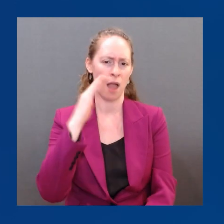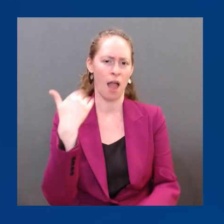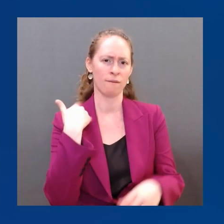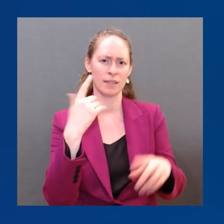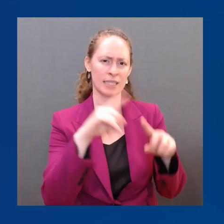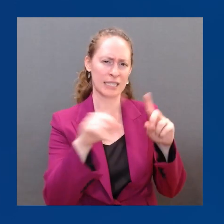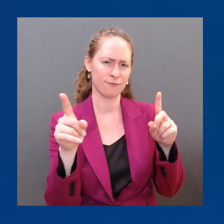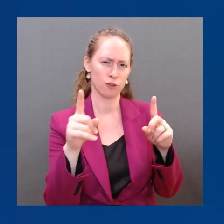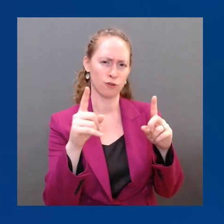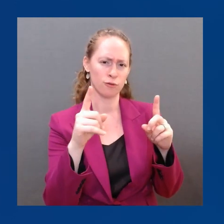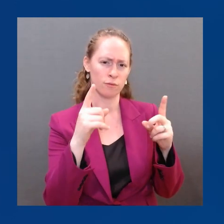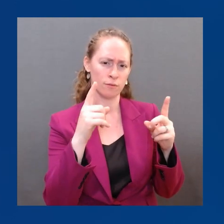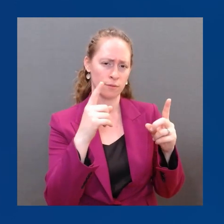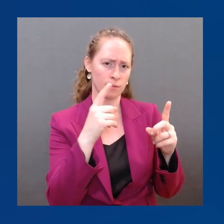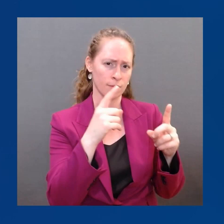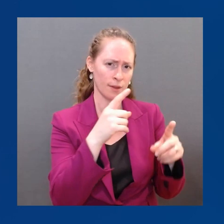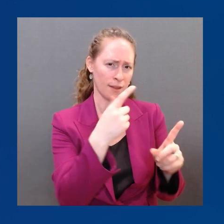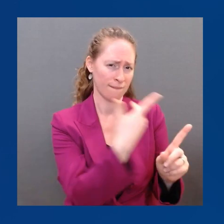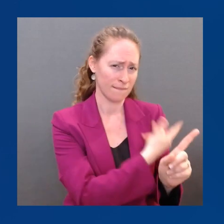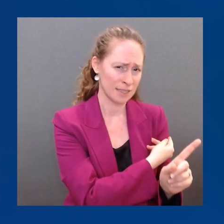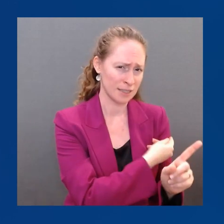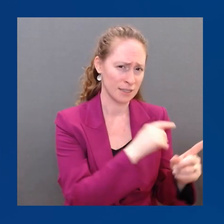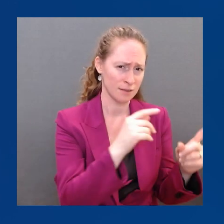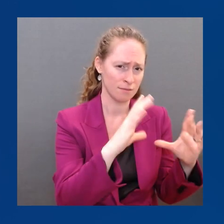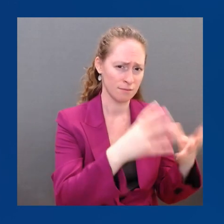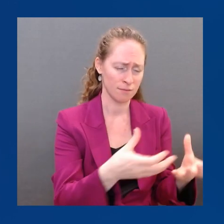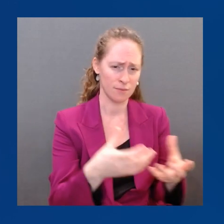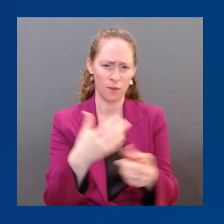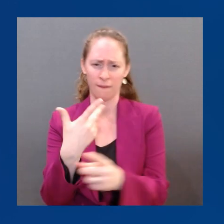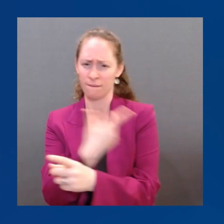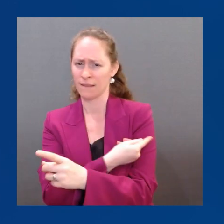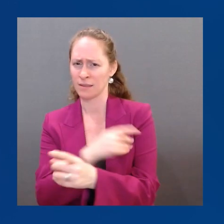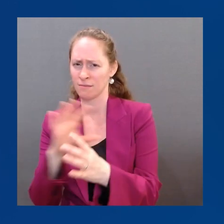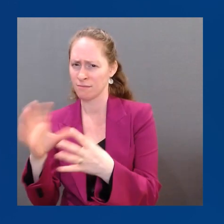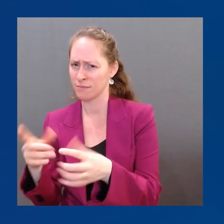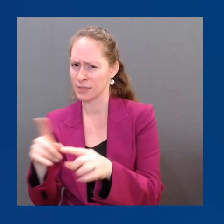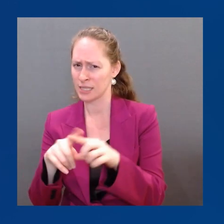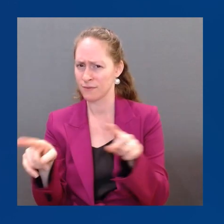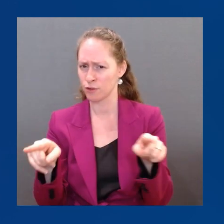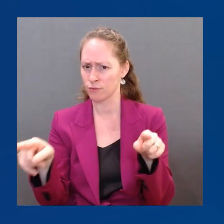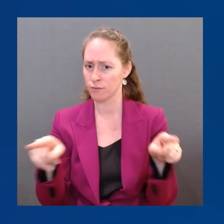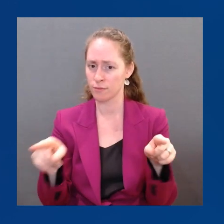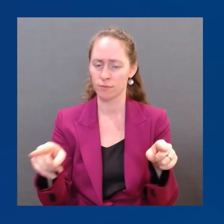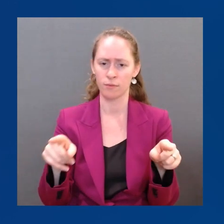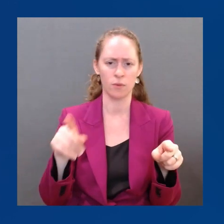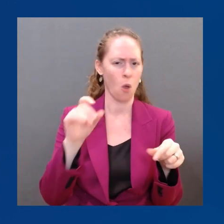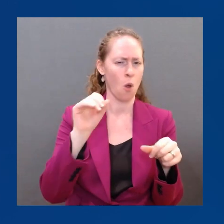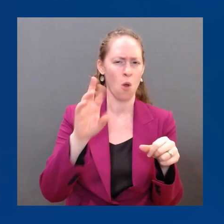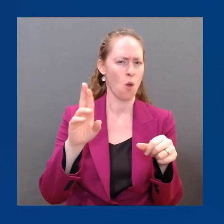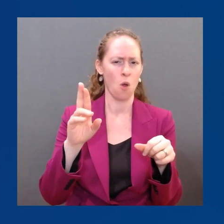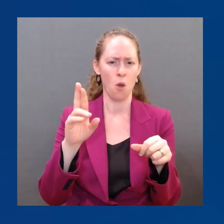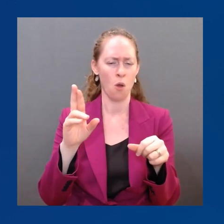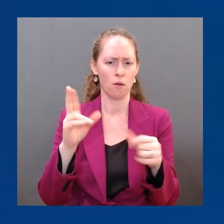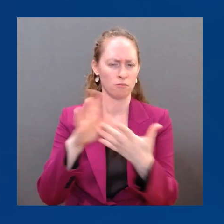of ordering the bivalent vaccines if, in fact, that becomes available. What is -- what are the steps?